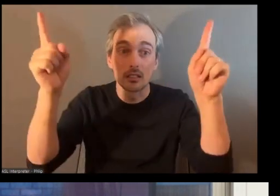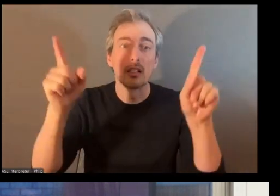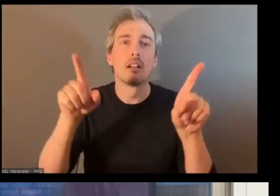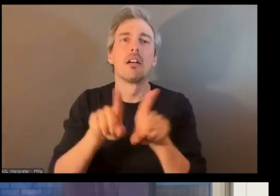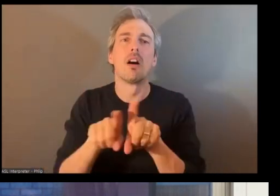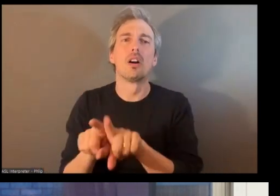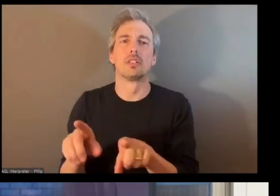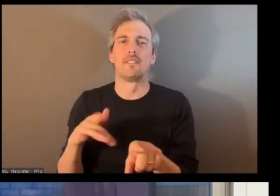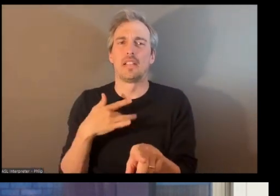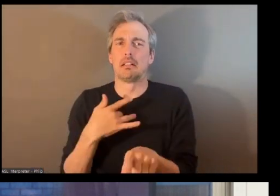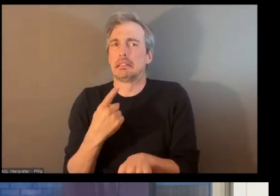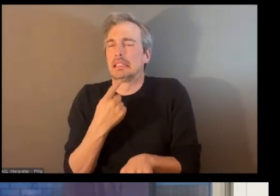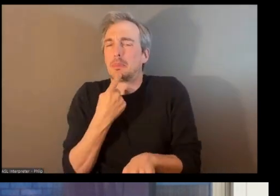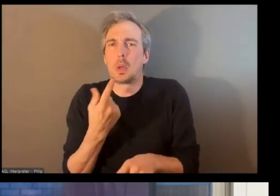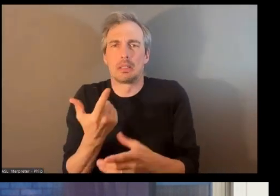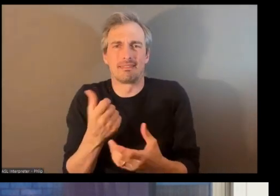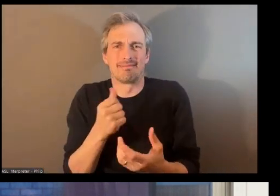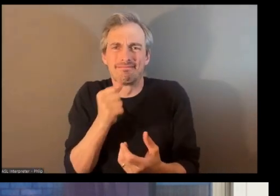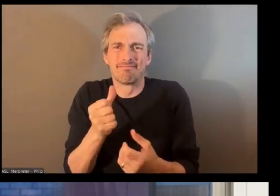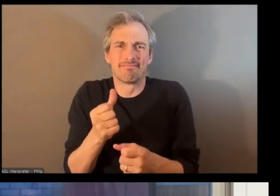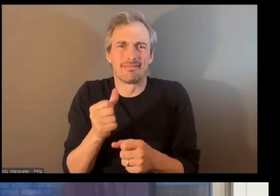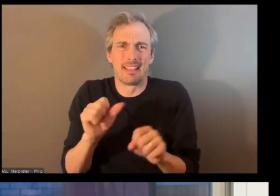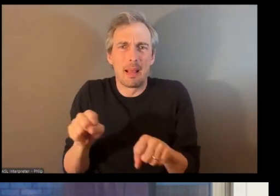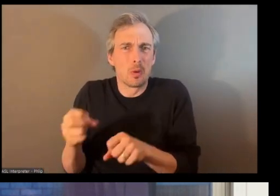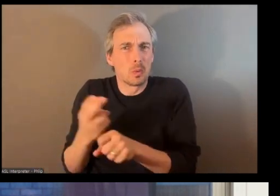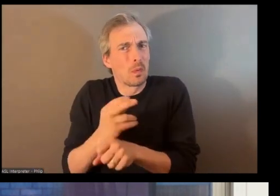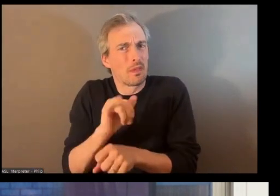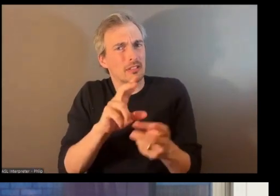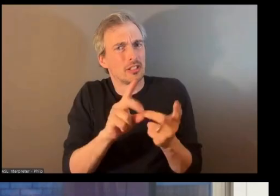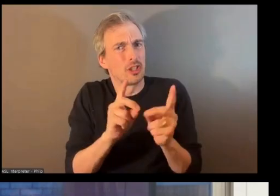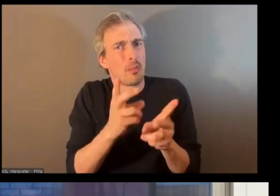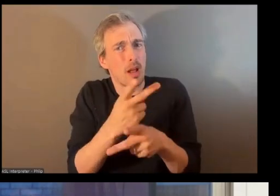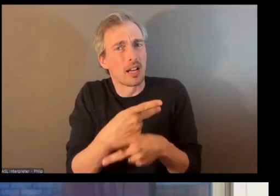You know, talking in the language, in the level that they can understand you in.